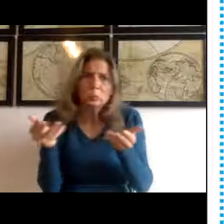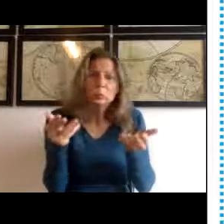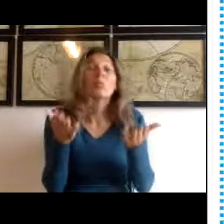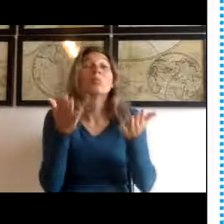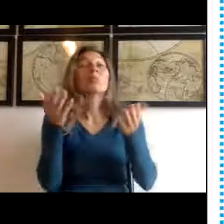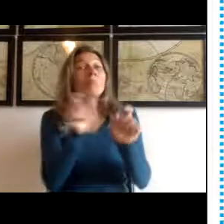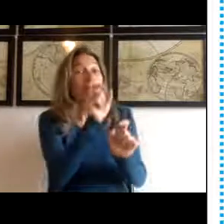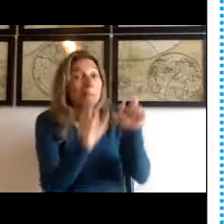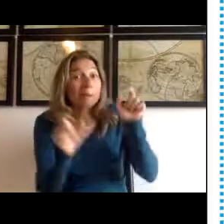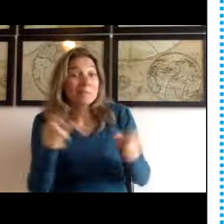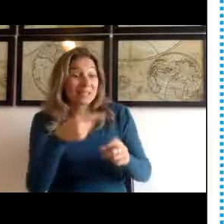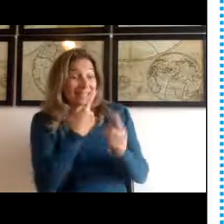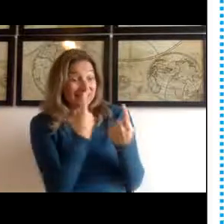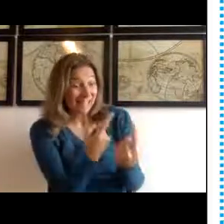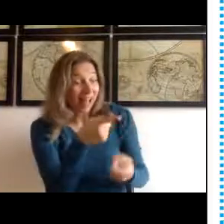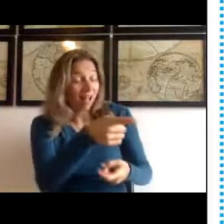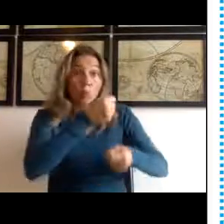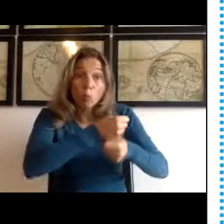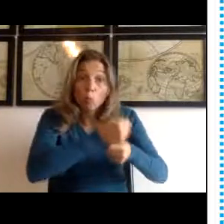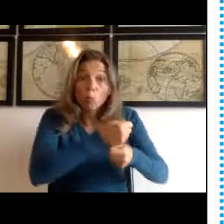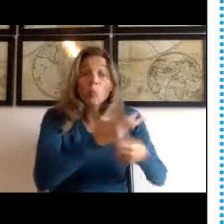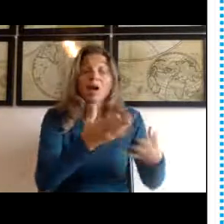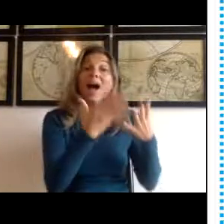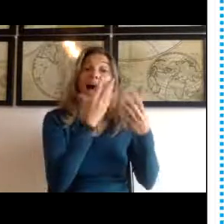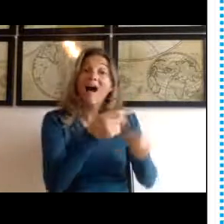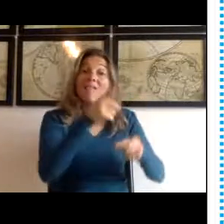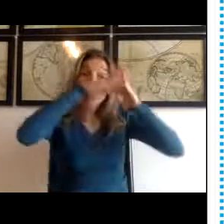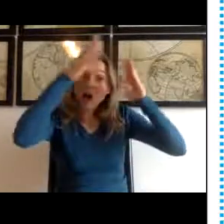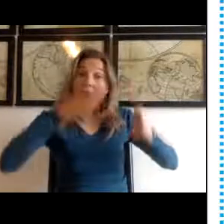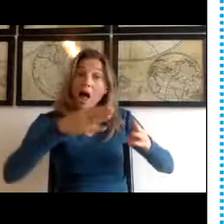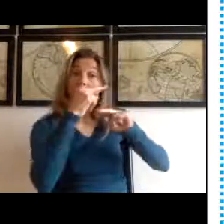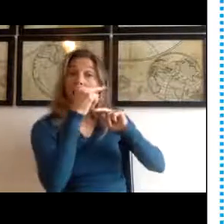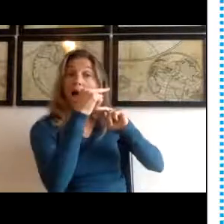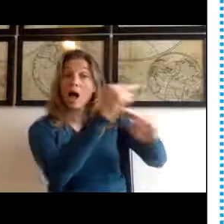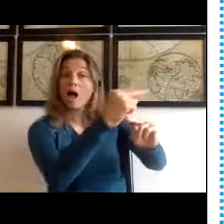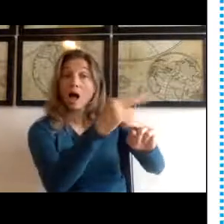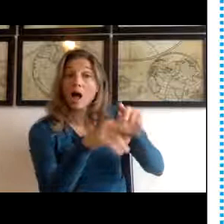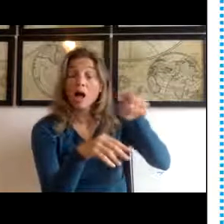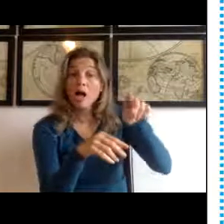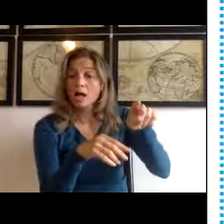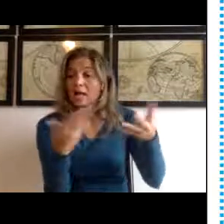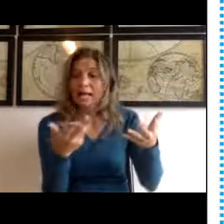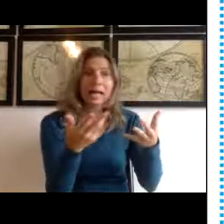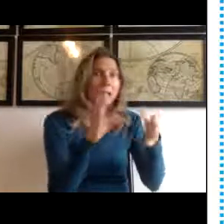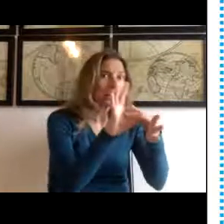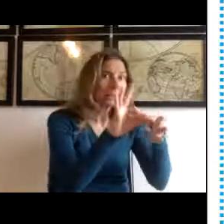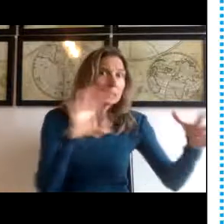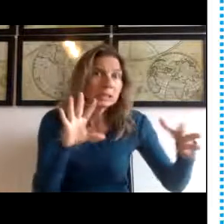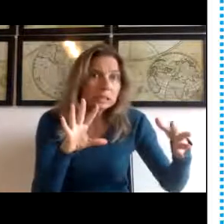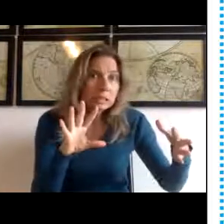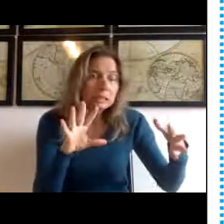They don't know when to leave their flat or quit their job.